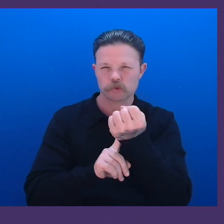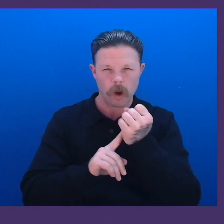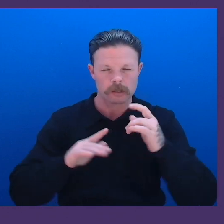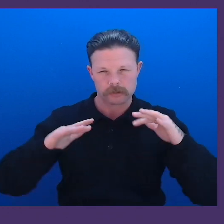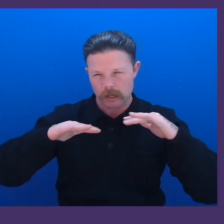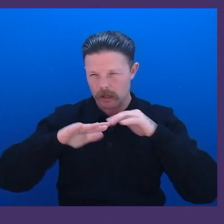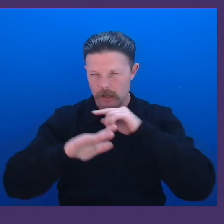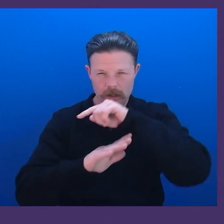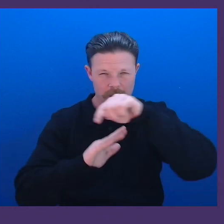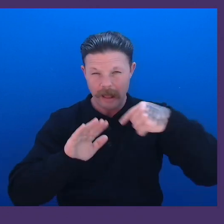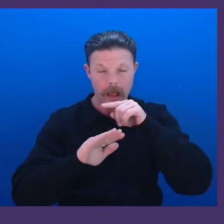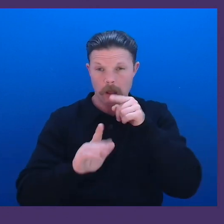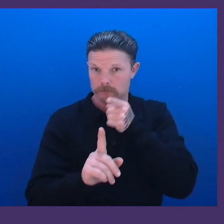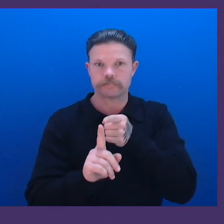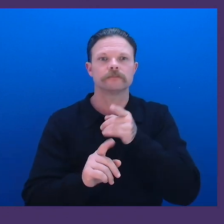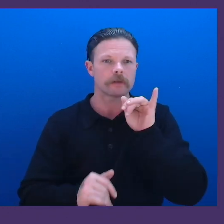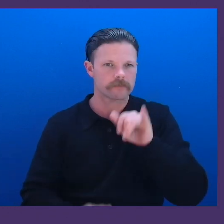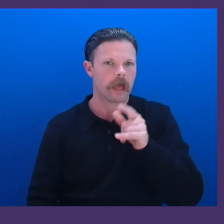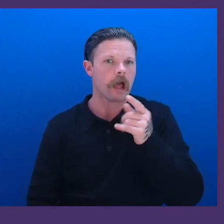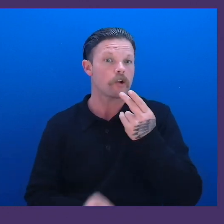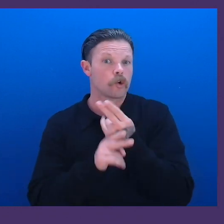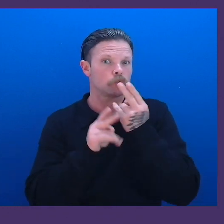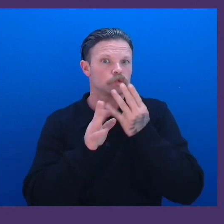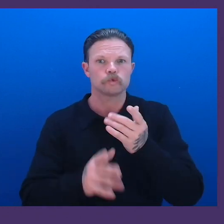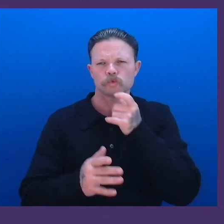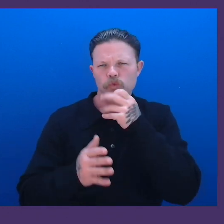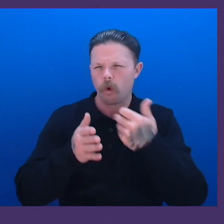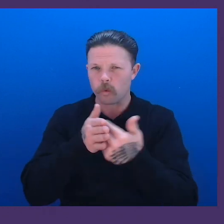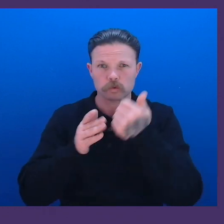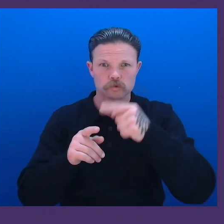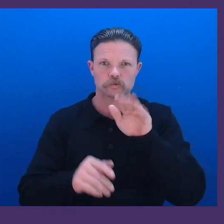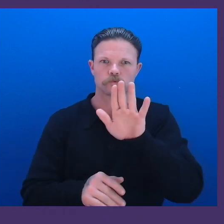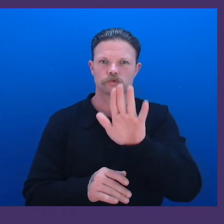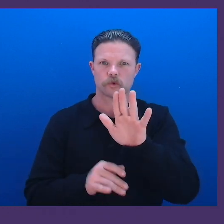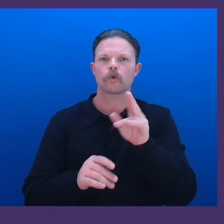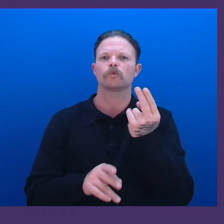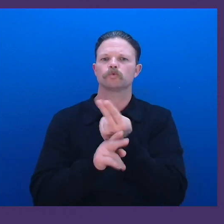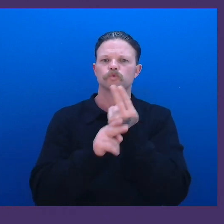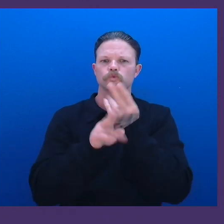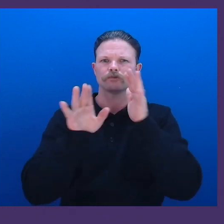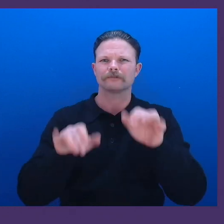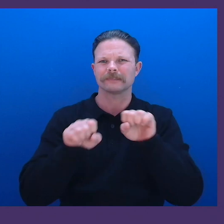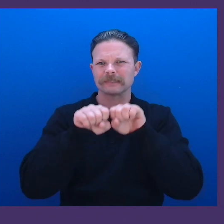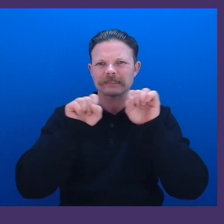of the system to find out other edge case scenarios or novel cases.